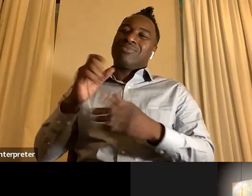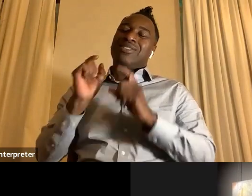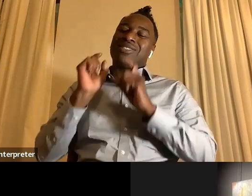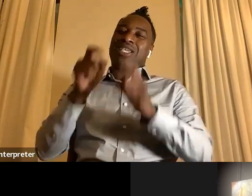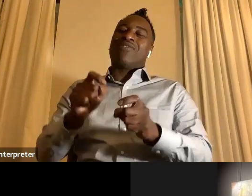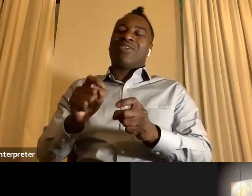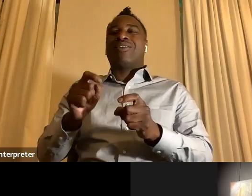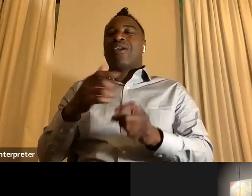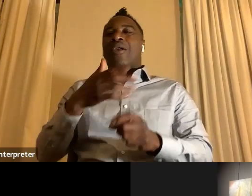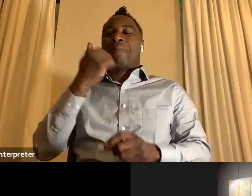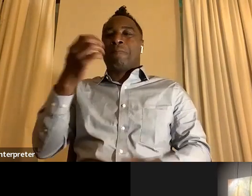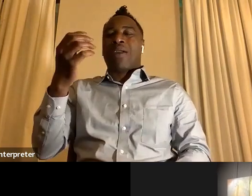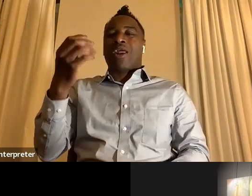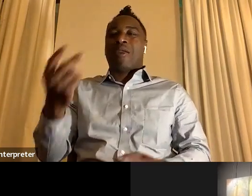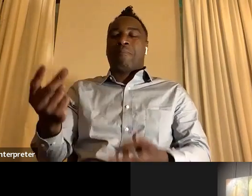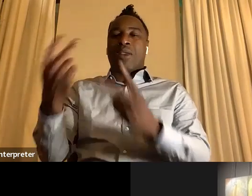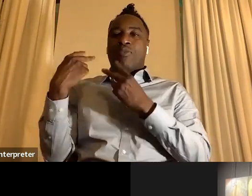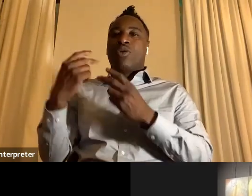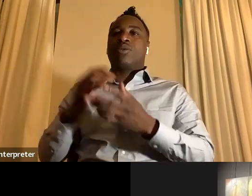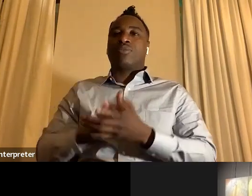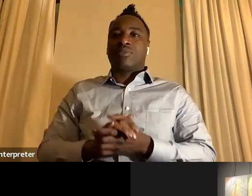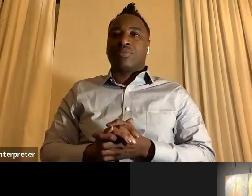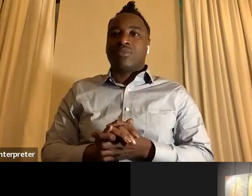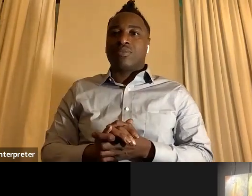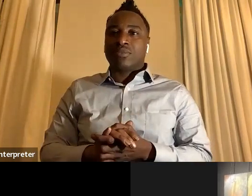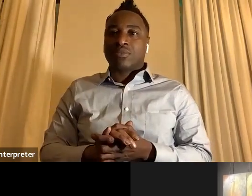And I use like the supermodel technique at the bottom to kind of give it that